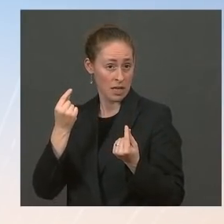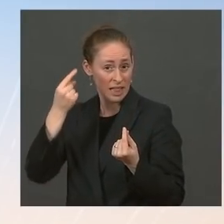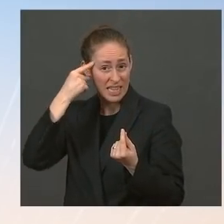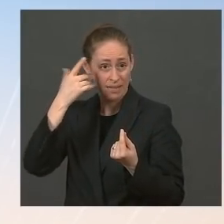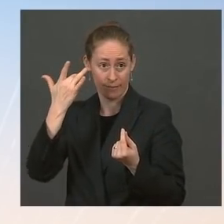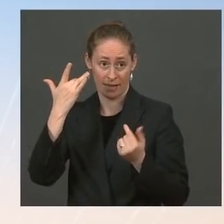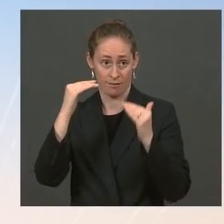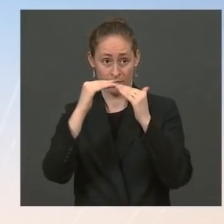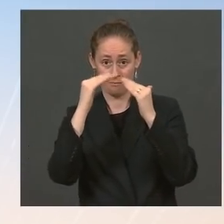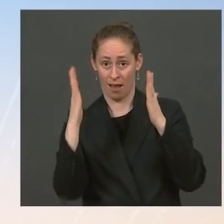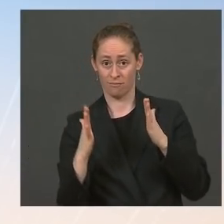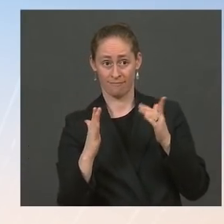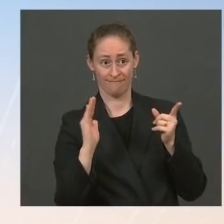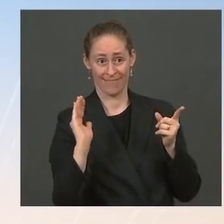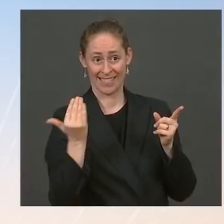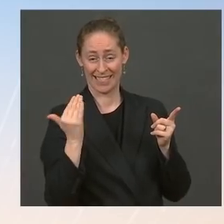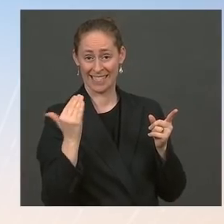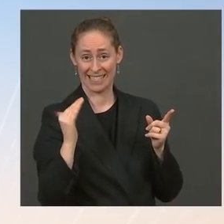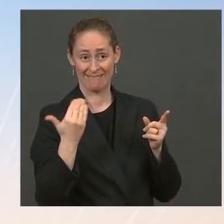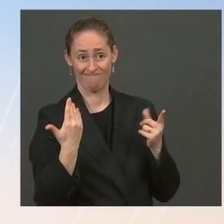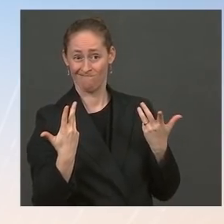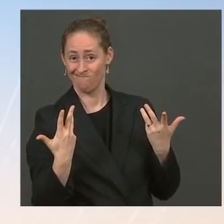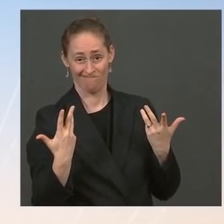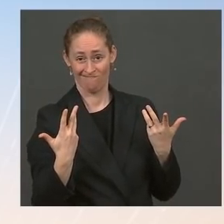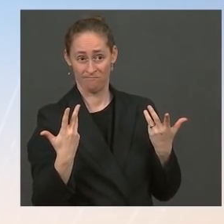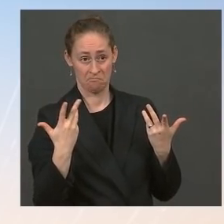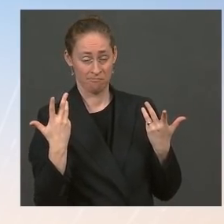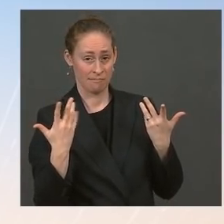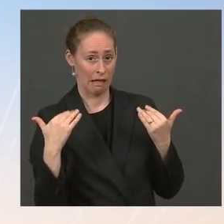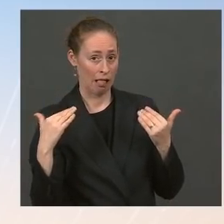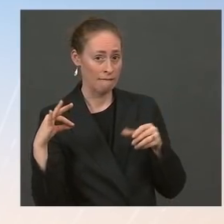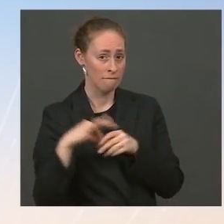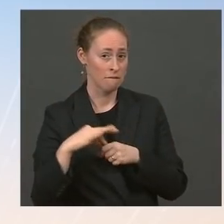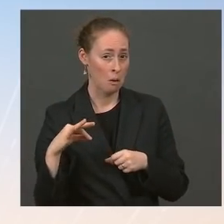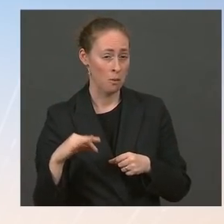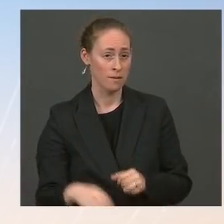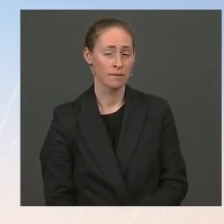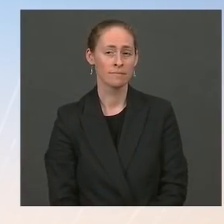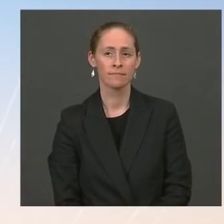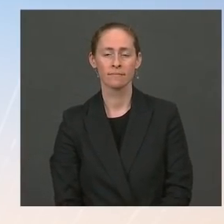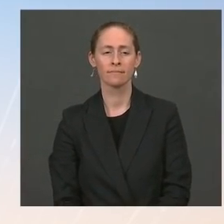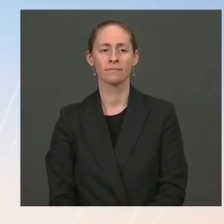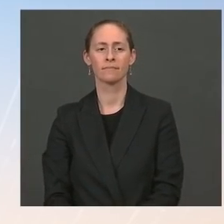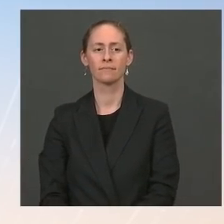and where it goes in the Senate then? Ms. Psaki: Well, the President wants -- wants paid leave to be in the final package.